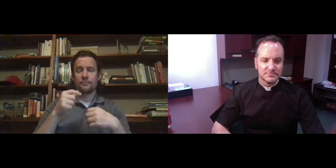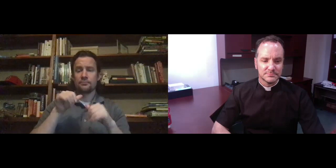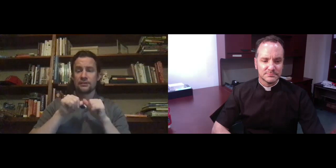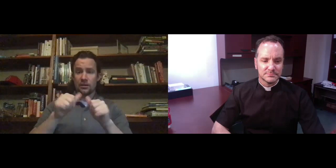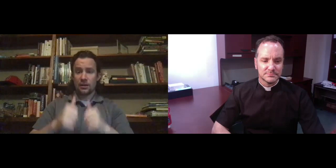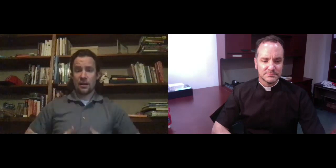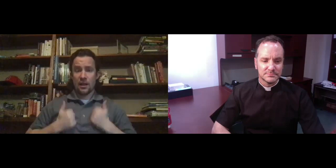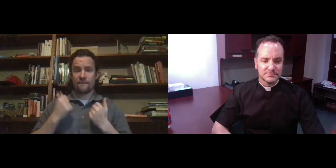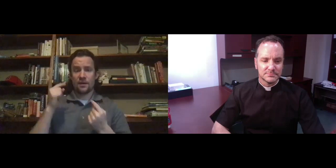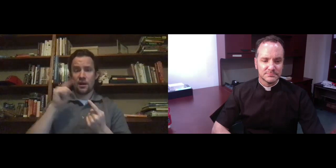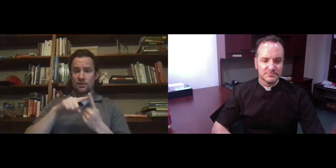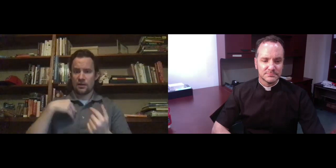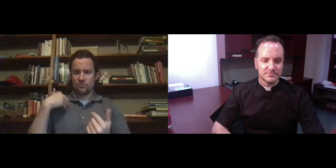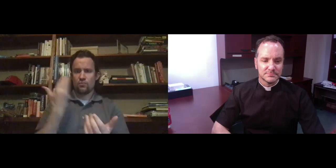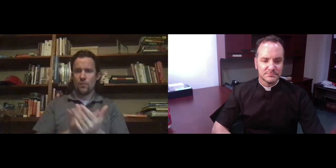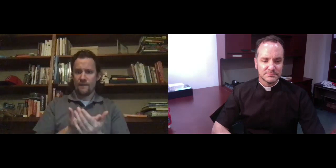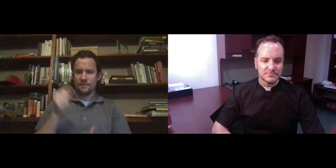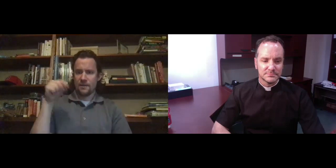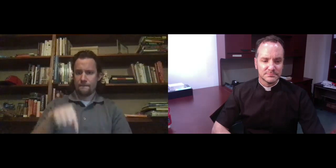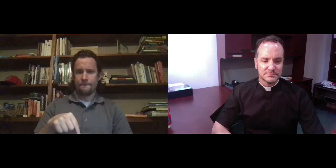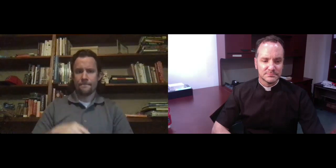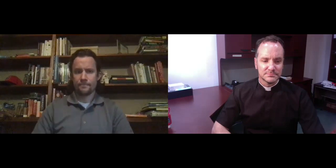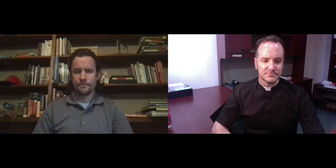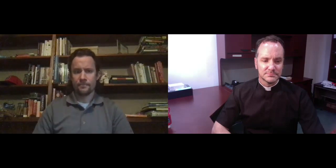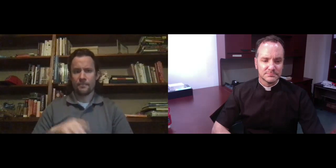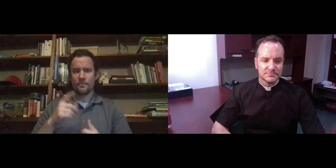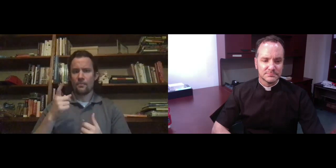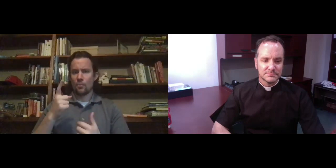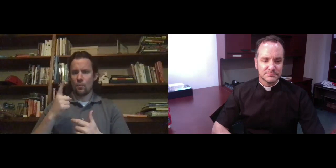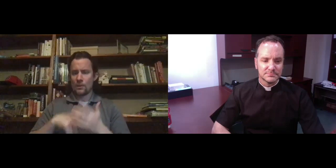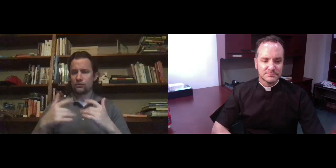"What if I want him to remain until i come?